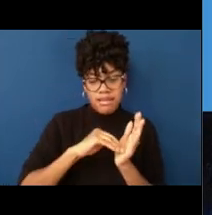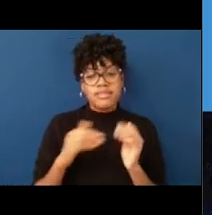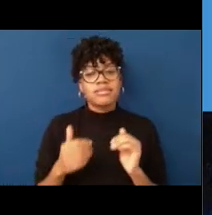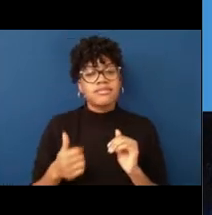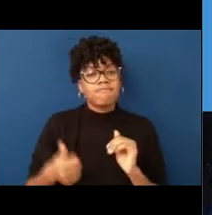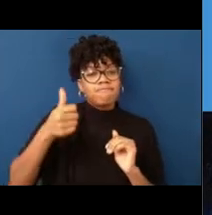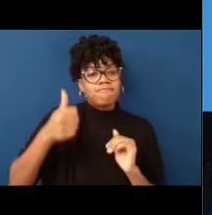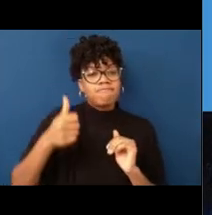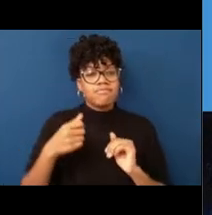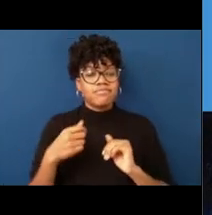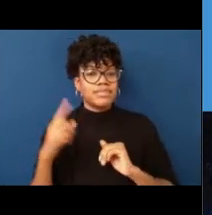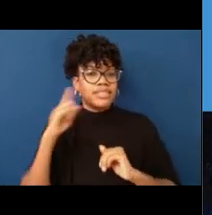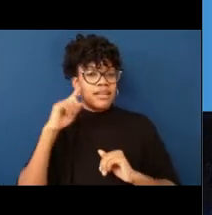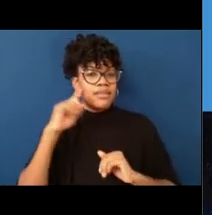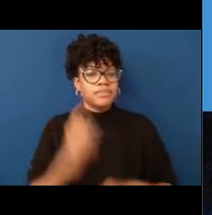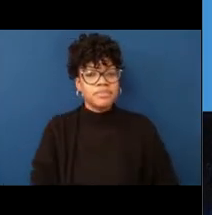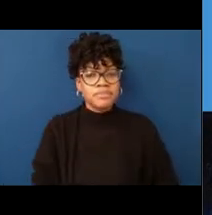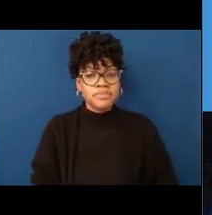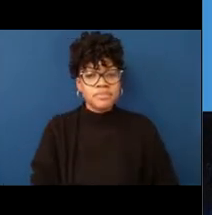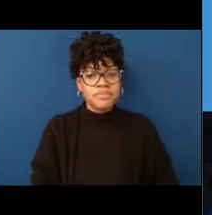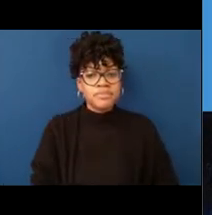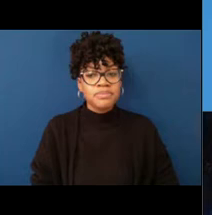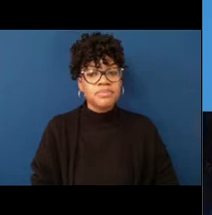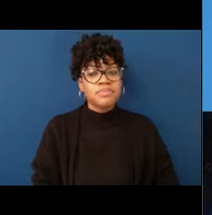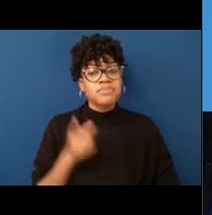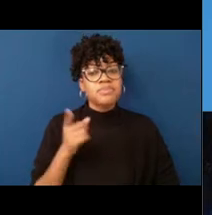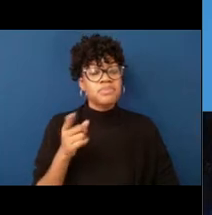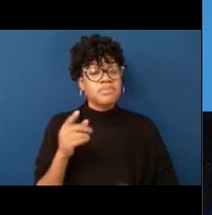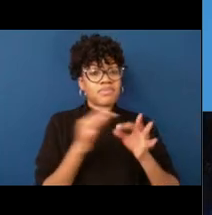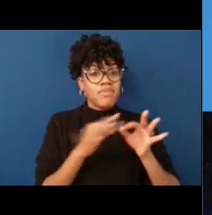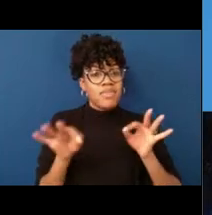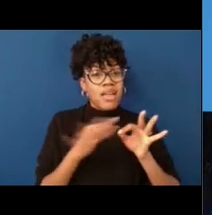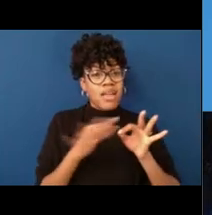(Hokulani Kaikaina chanting in Hawaiian)